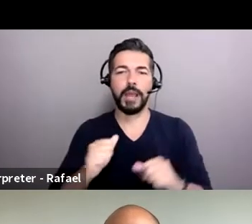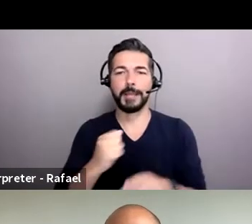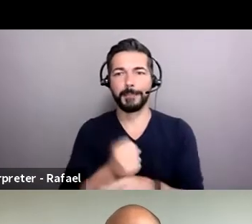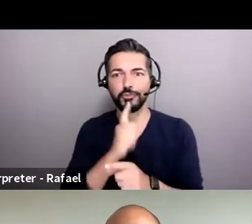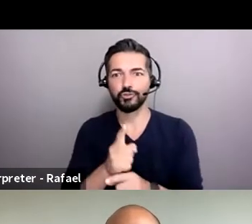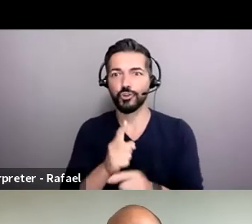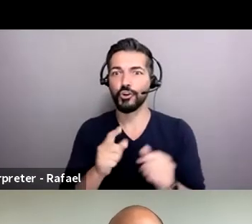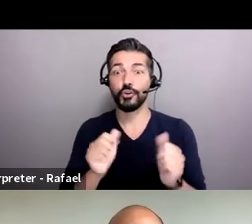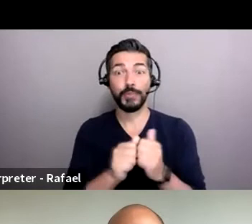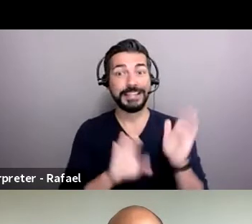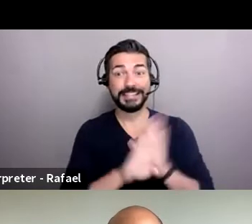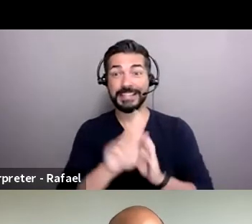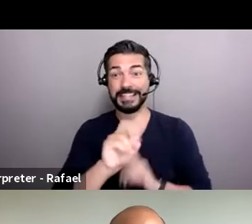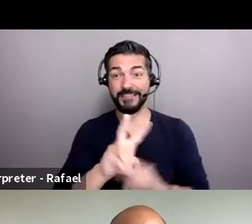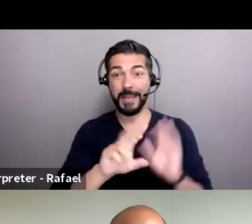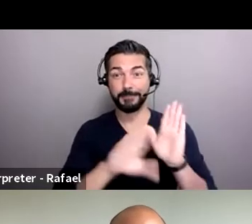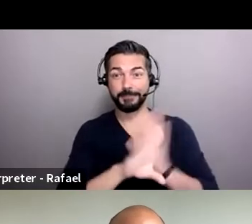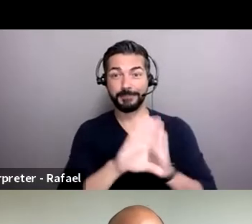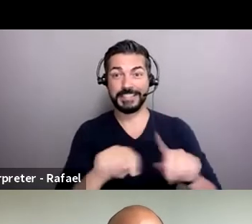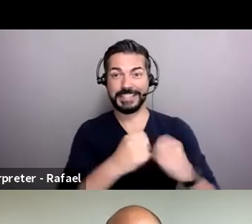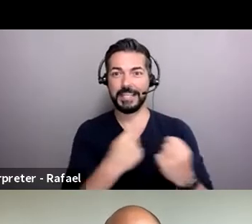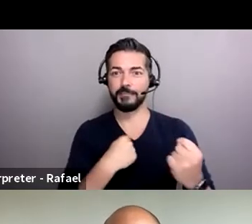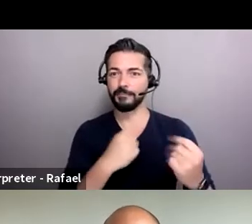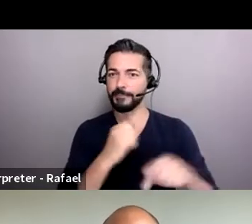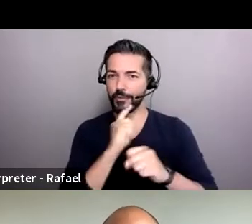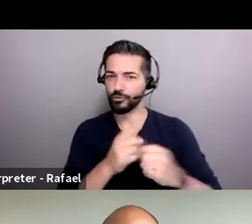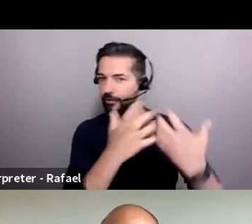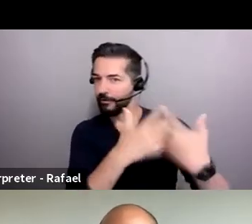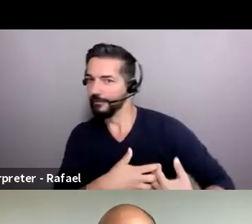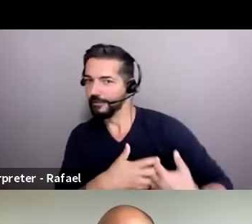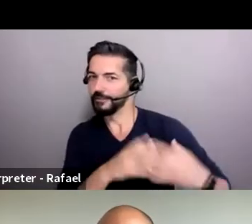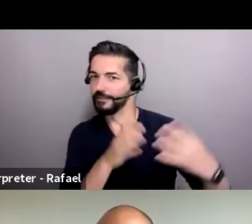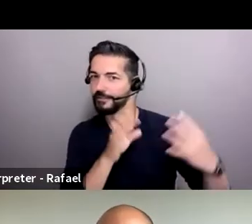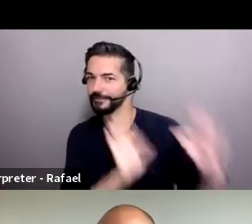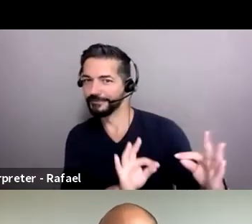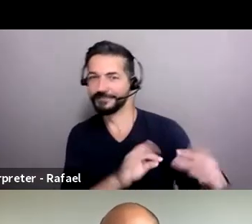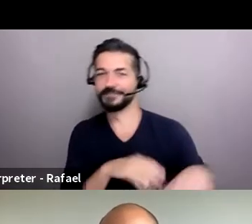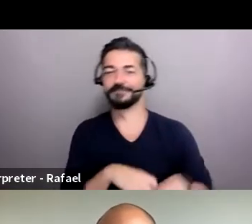Always a good decision. Ulli.